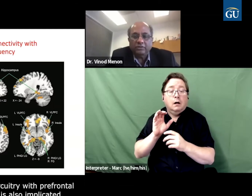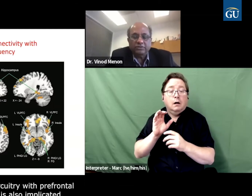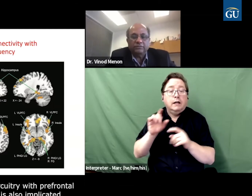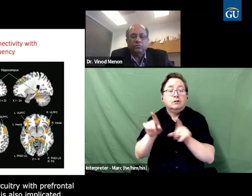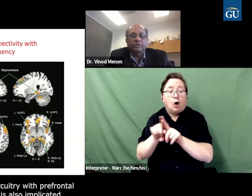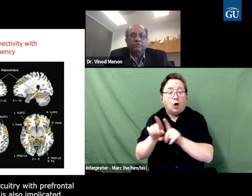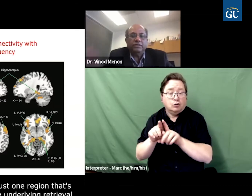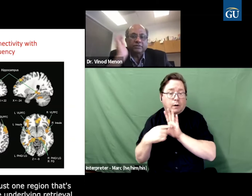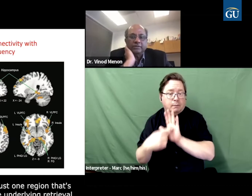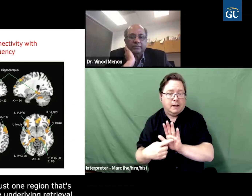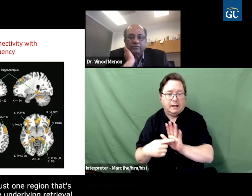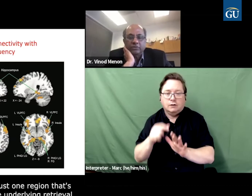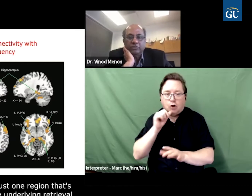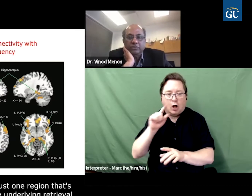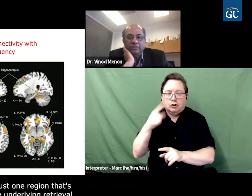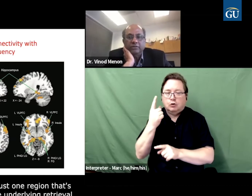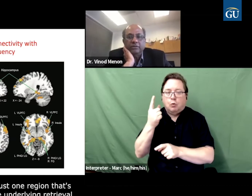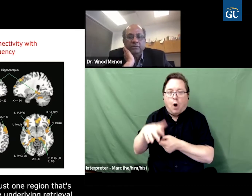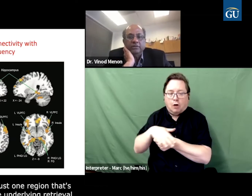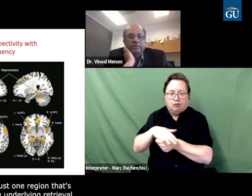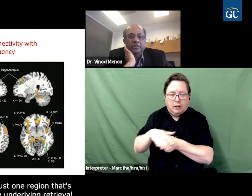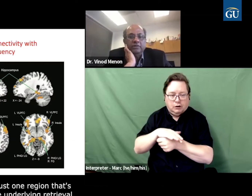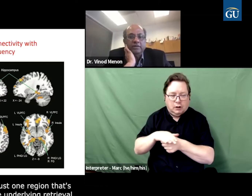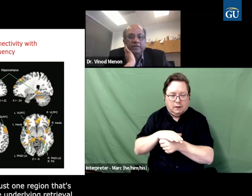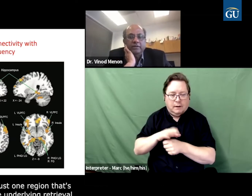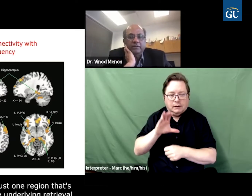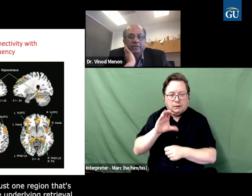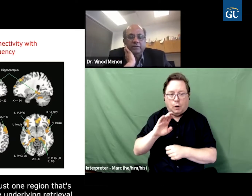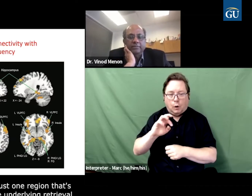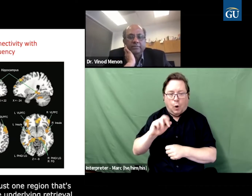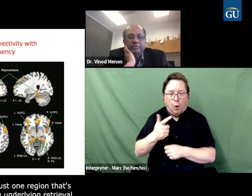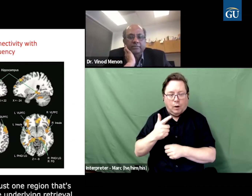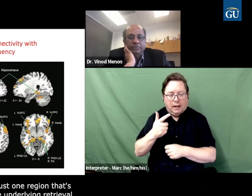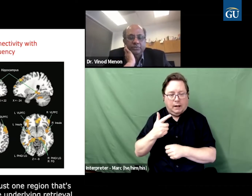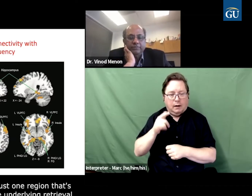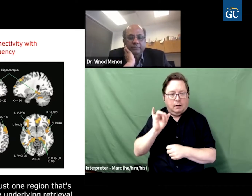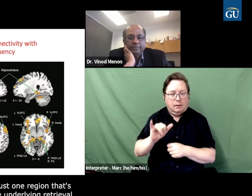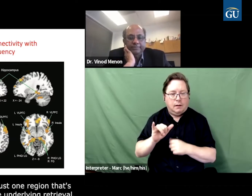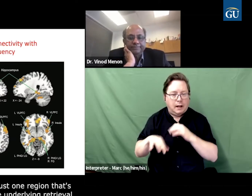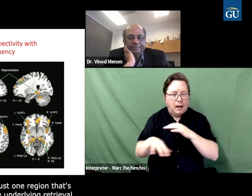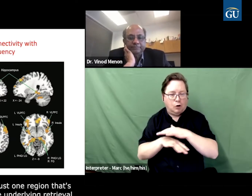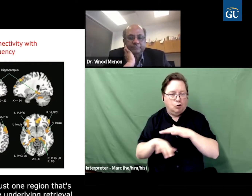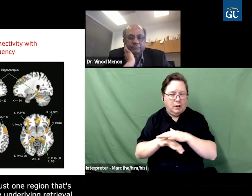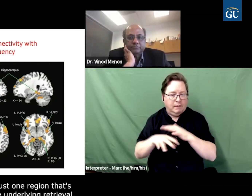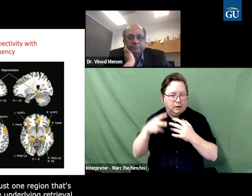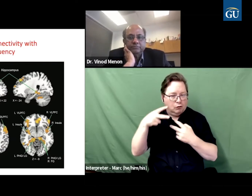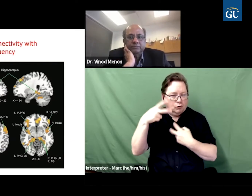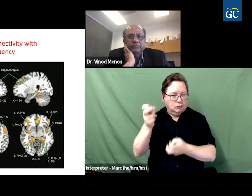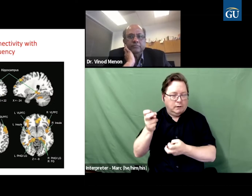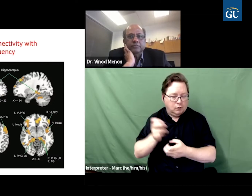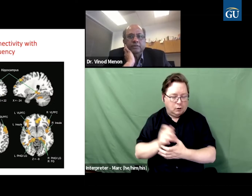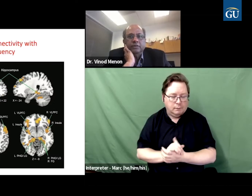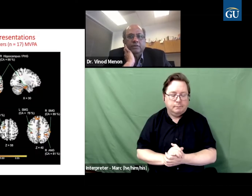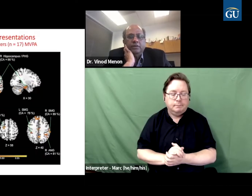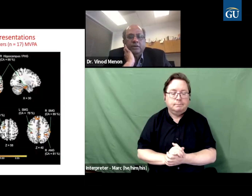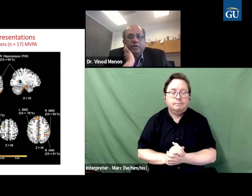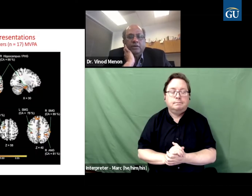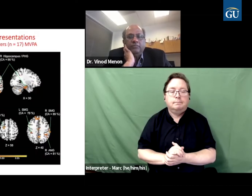implicated it's not just one region that's coding the underlying retrieval